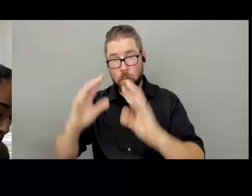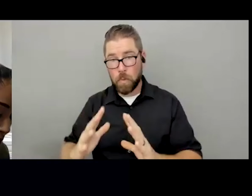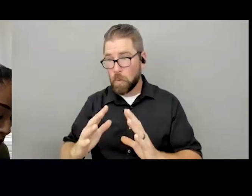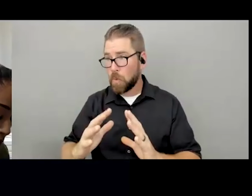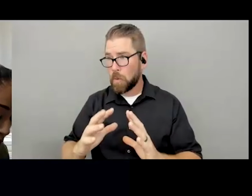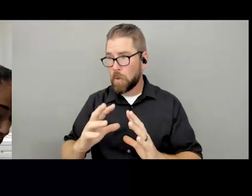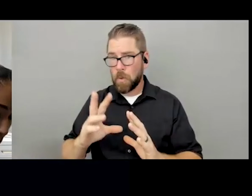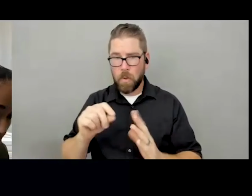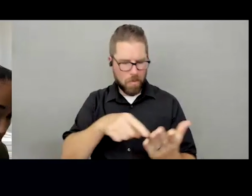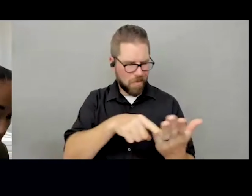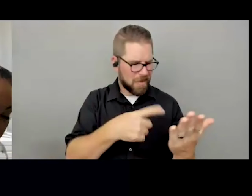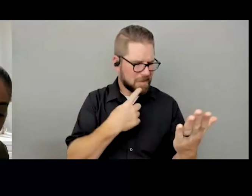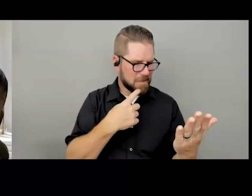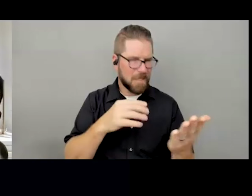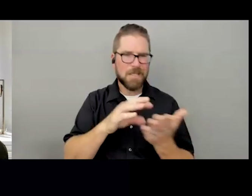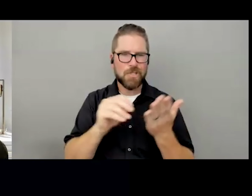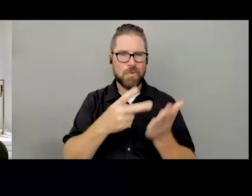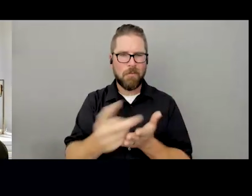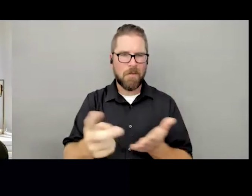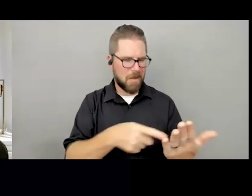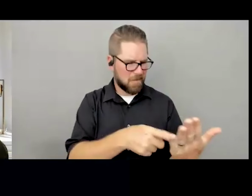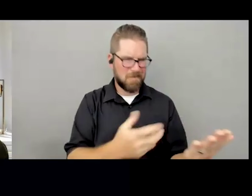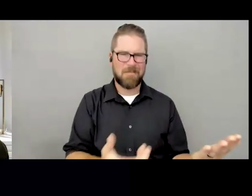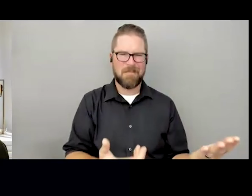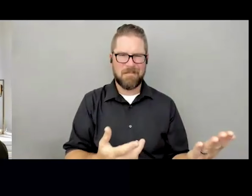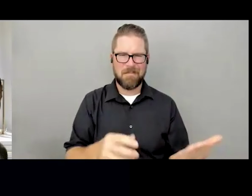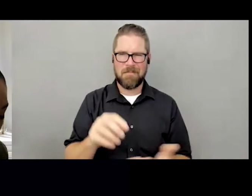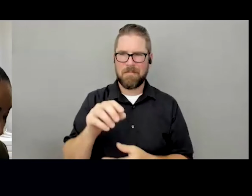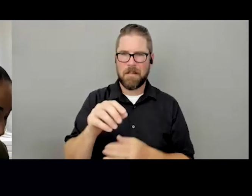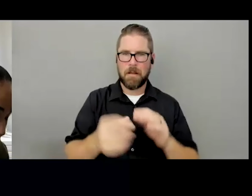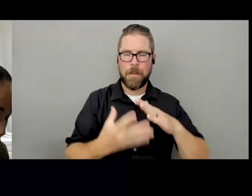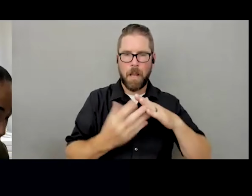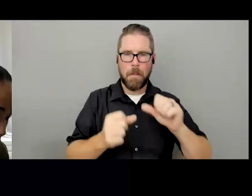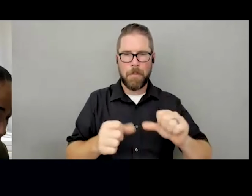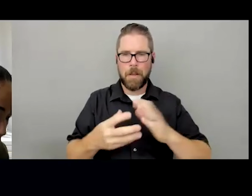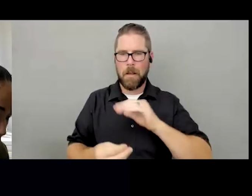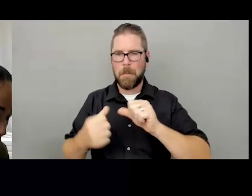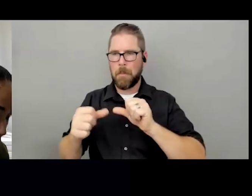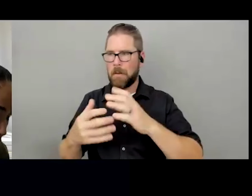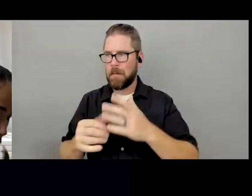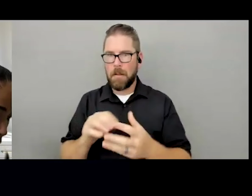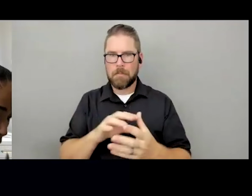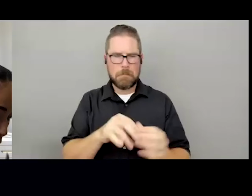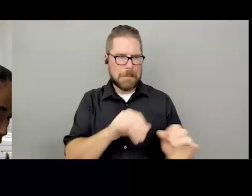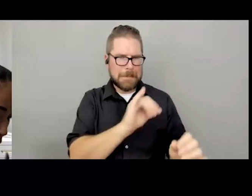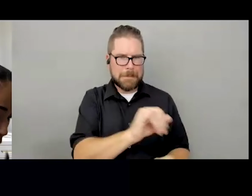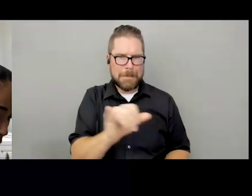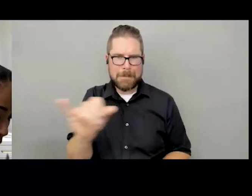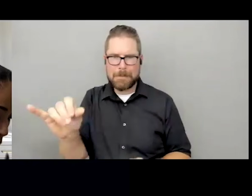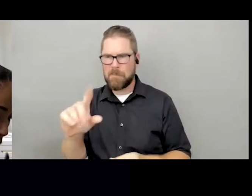and as copy and pasted and like 20 students get that flag. Well we see that same repeat message.